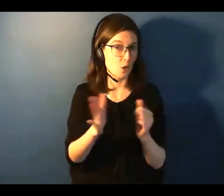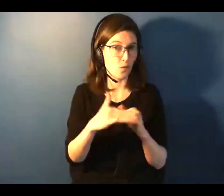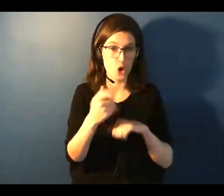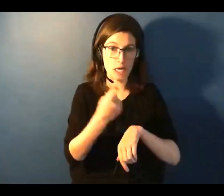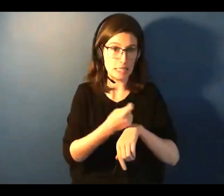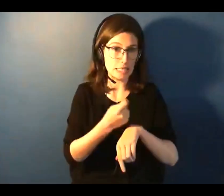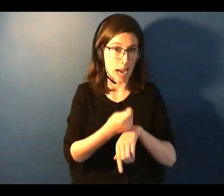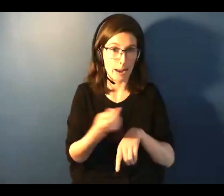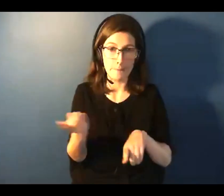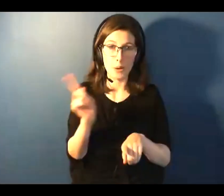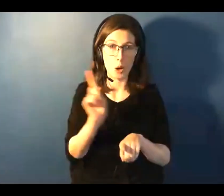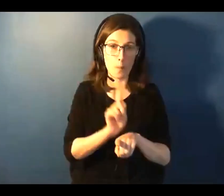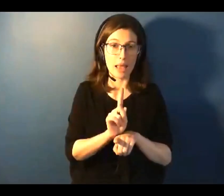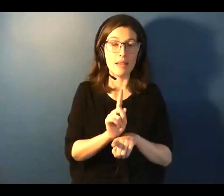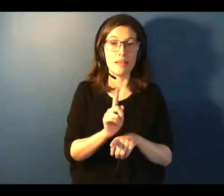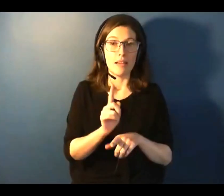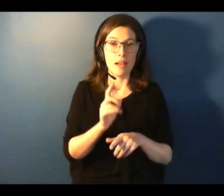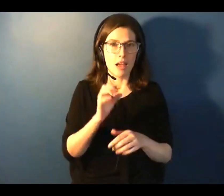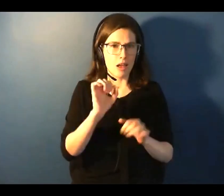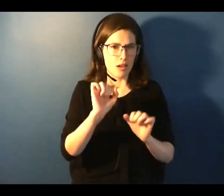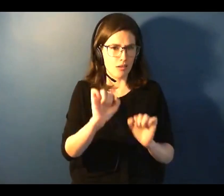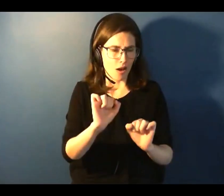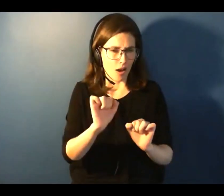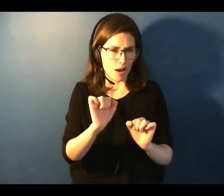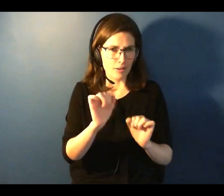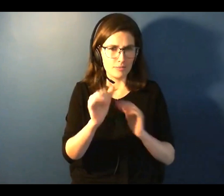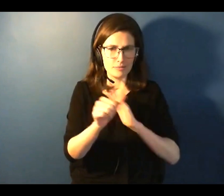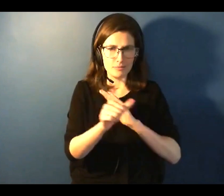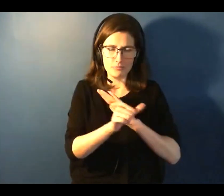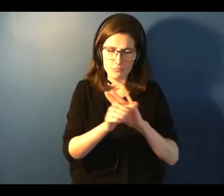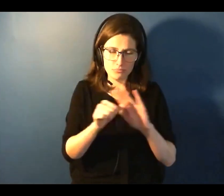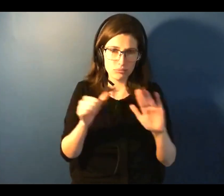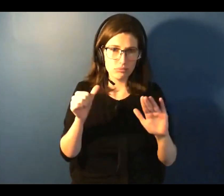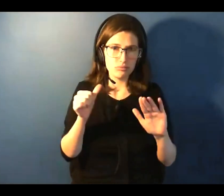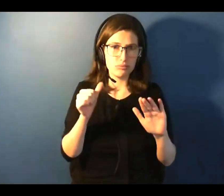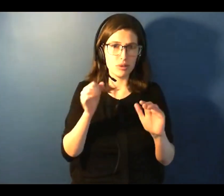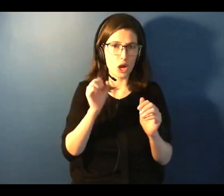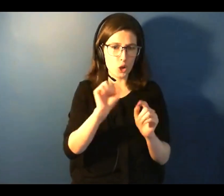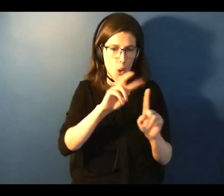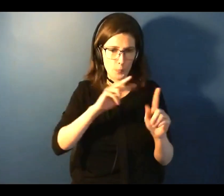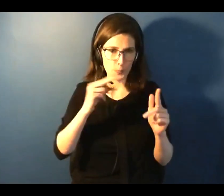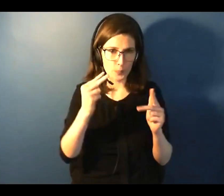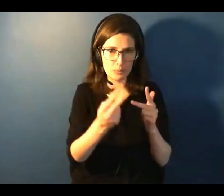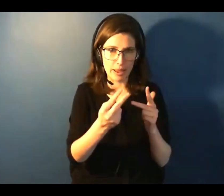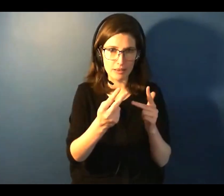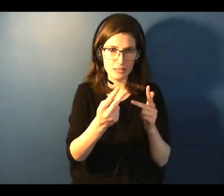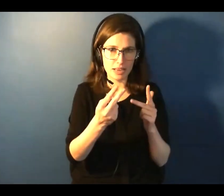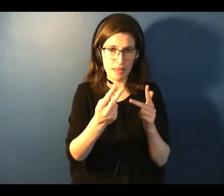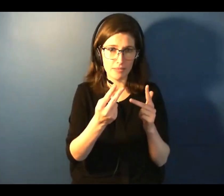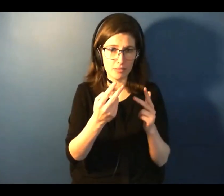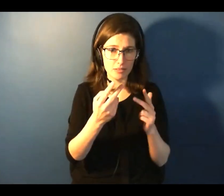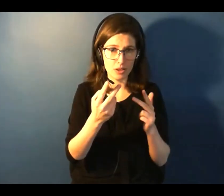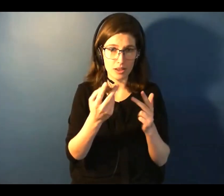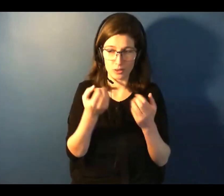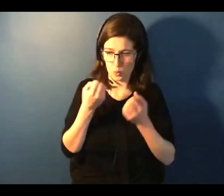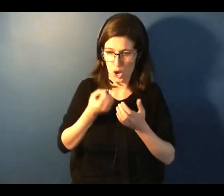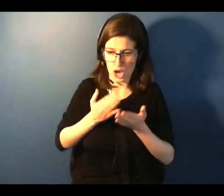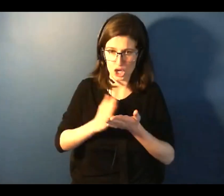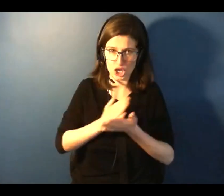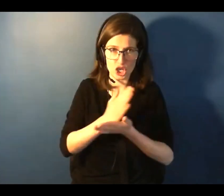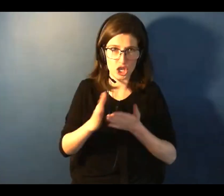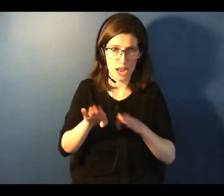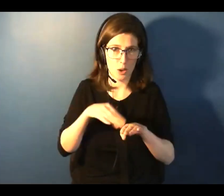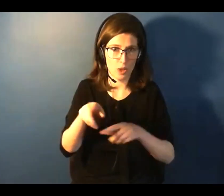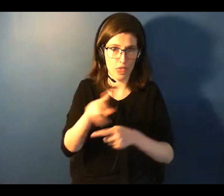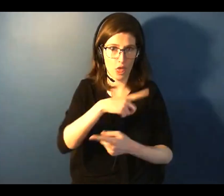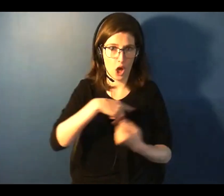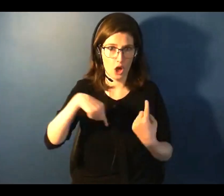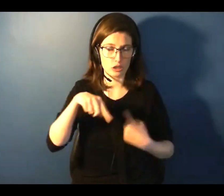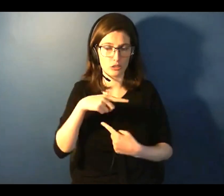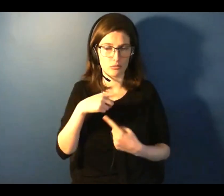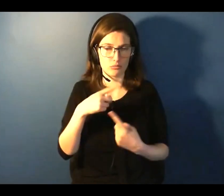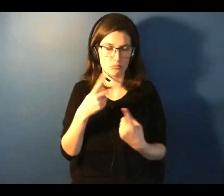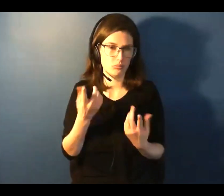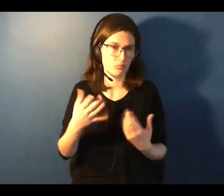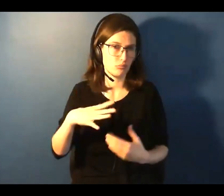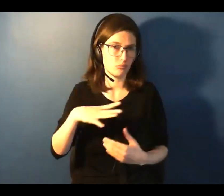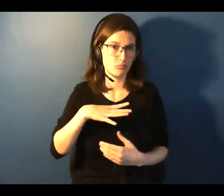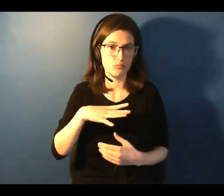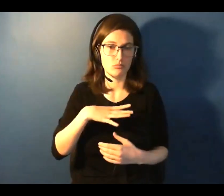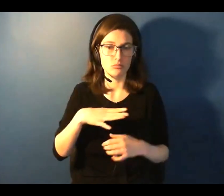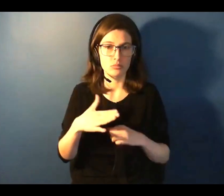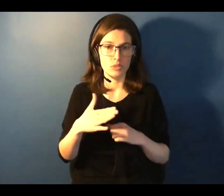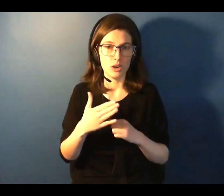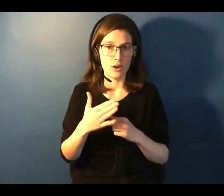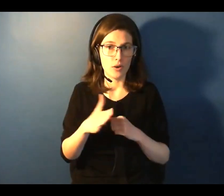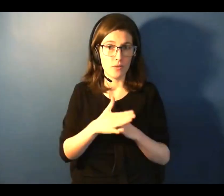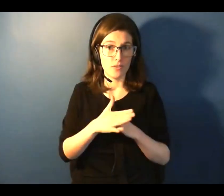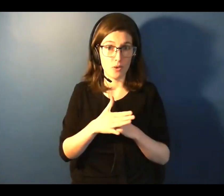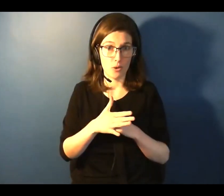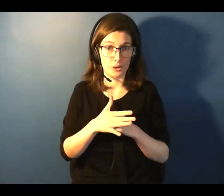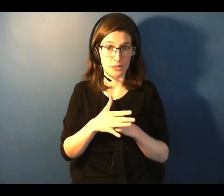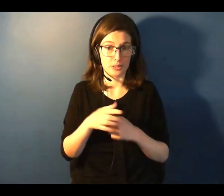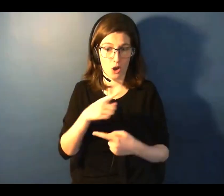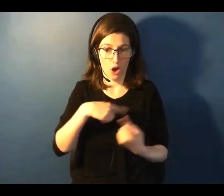and sharing your expertise and your insights into Deevy is so useful for us, Kate and